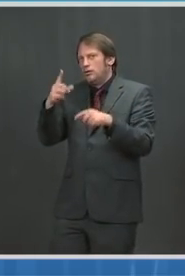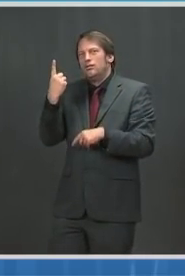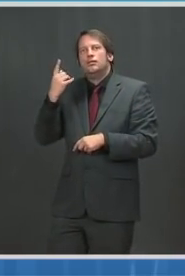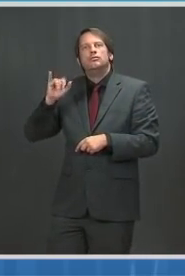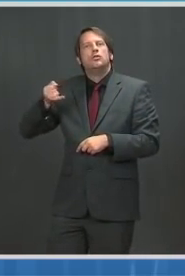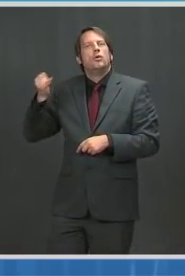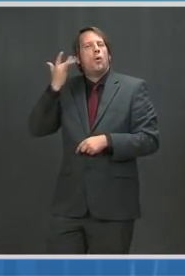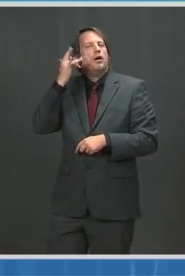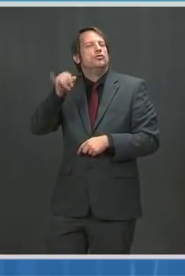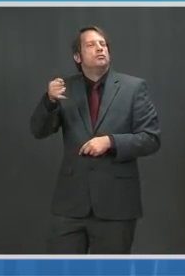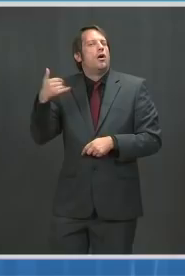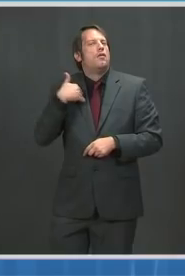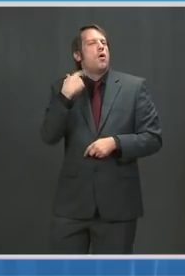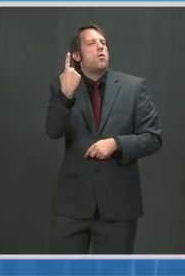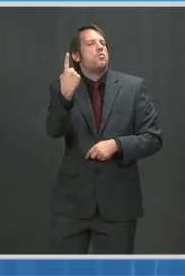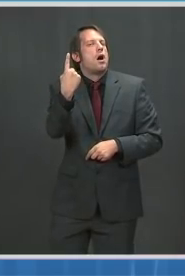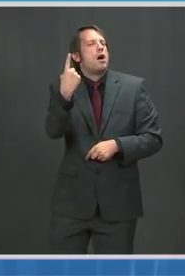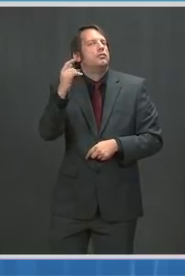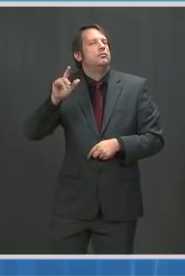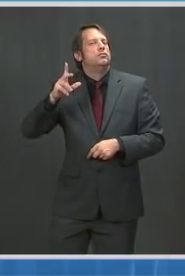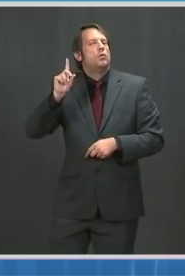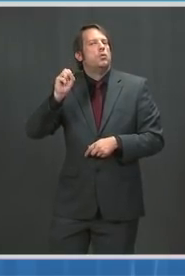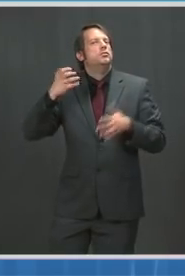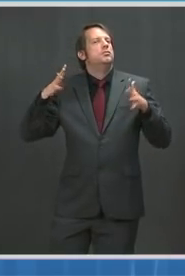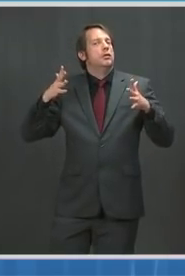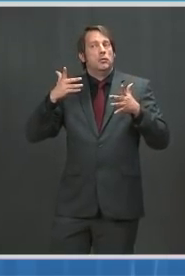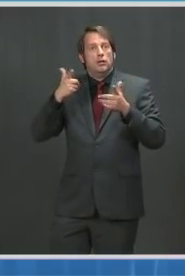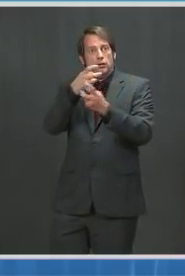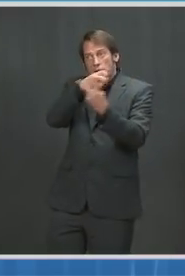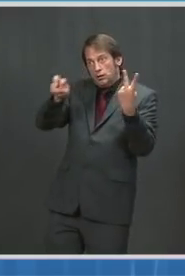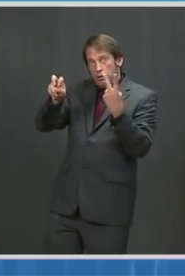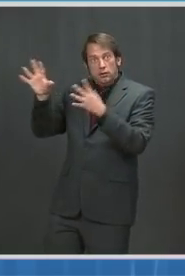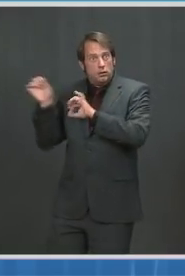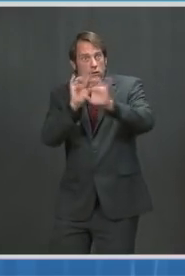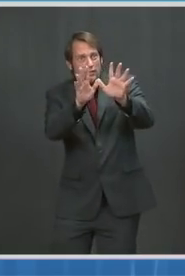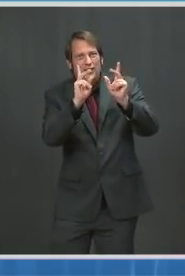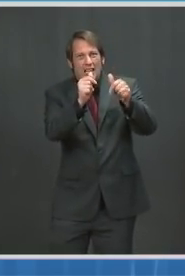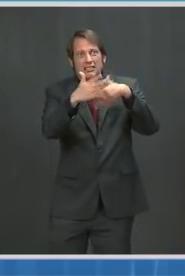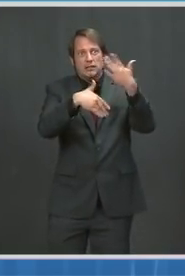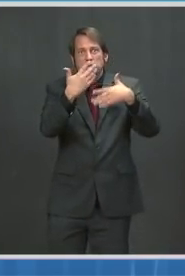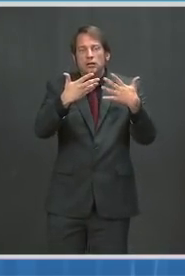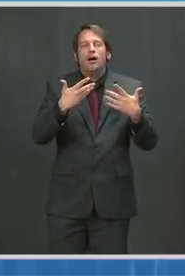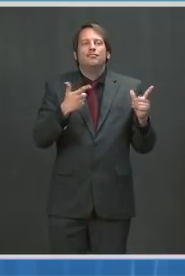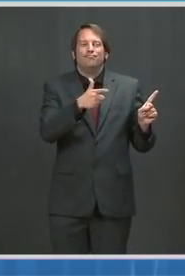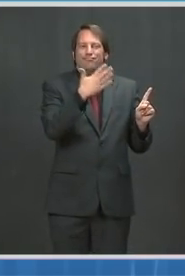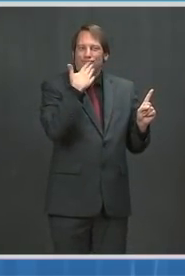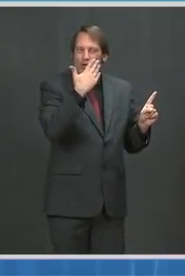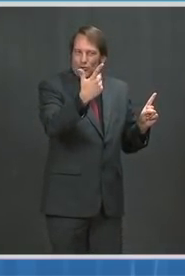clearly there are phases that we will go through over time with this virus.